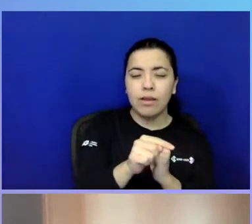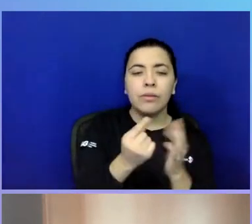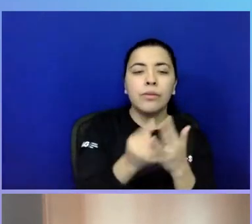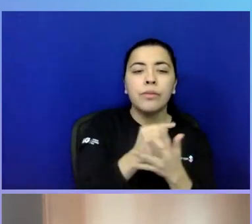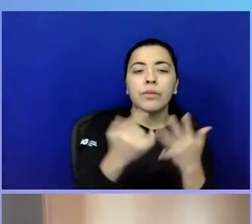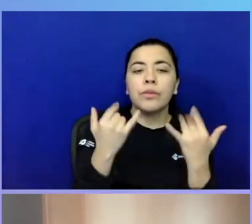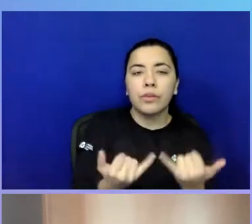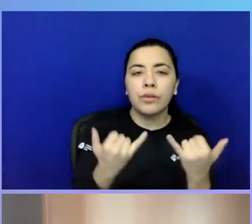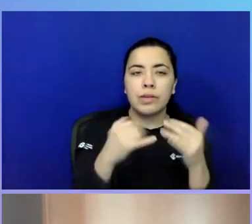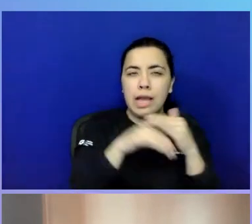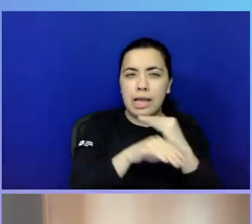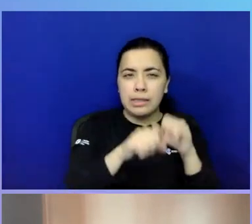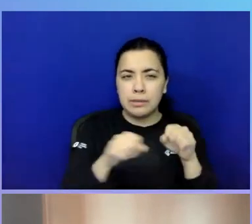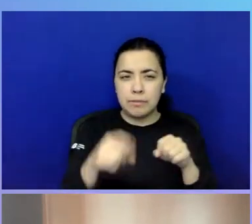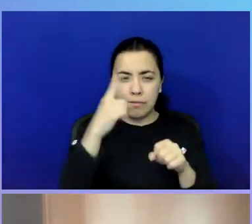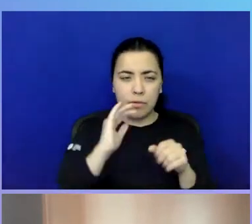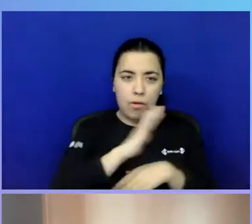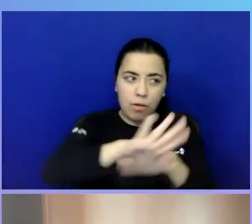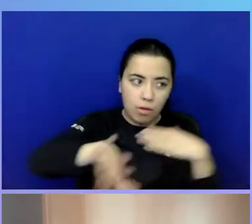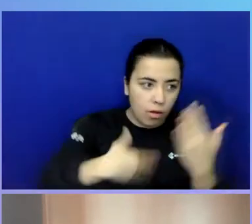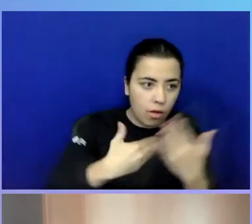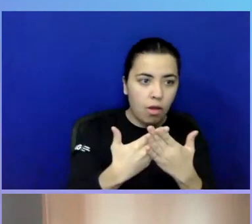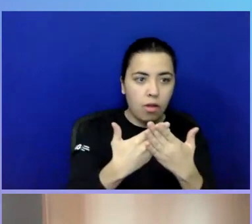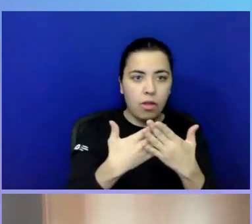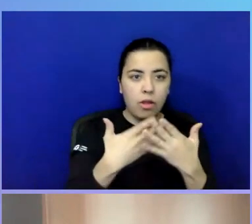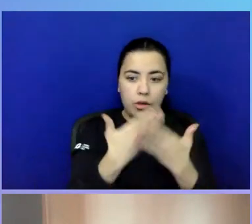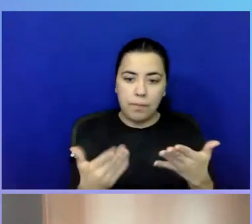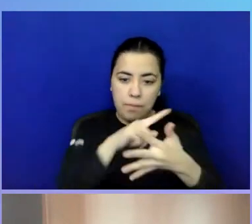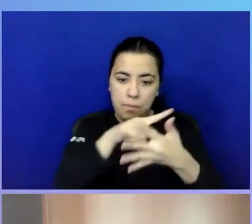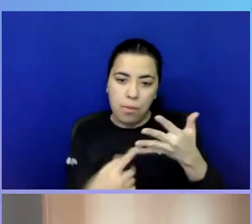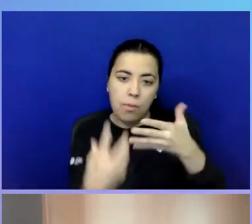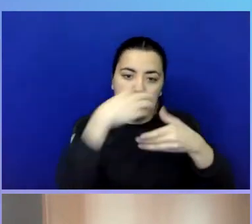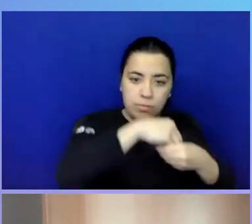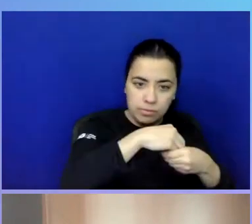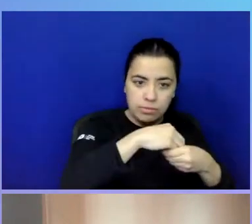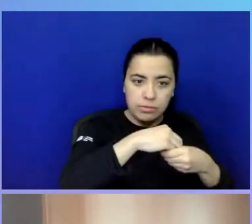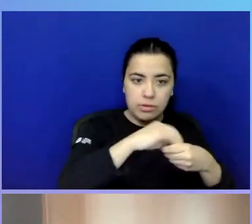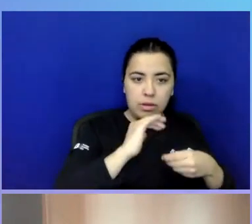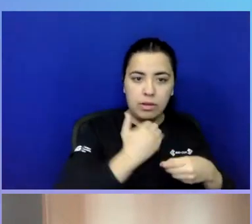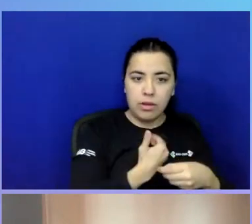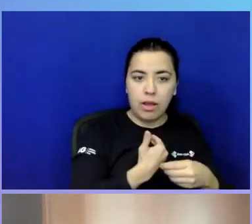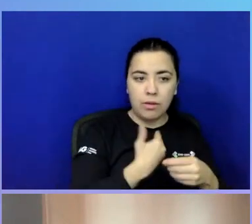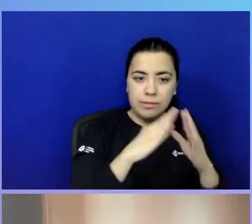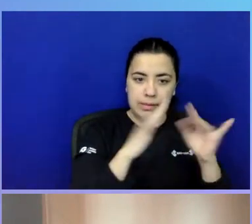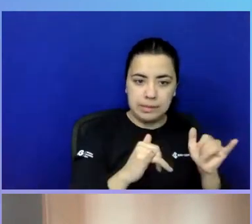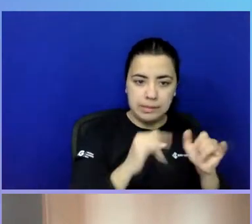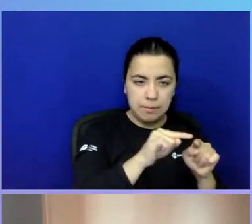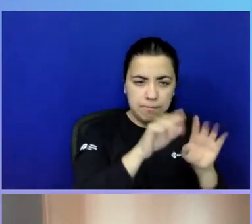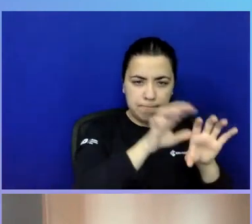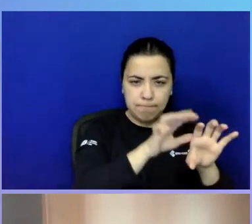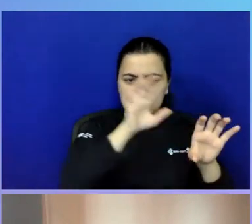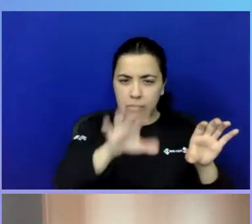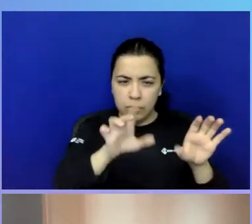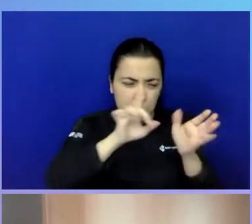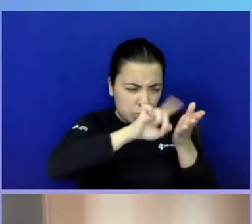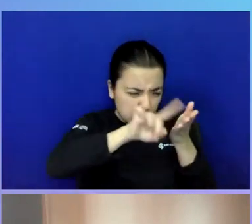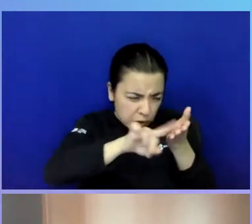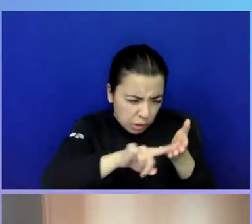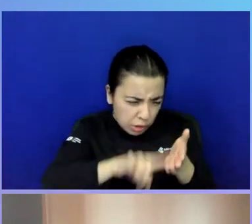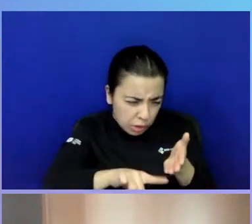components within our design system. We researched each component looked at the Authoring Practices guide or APG